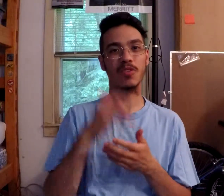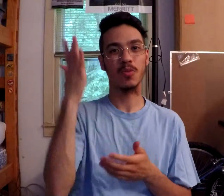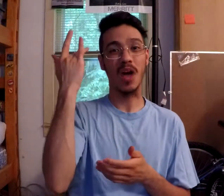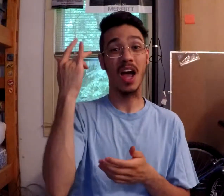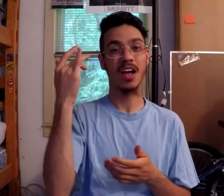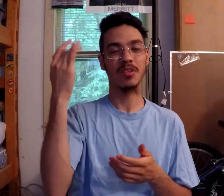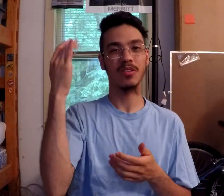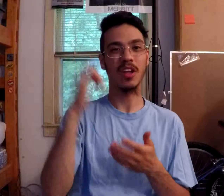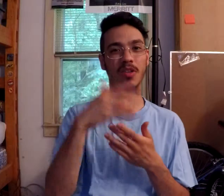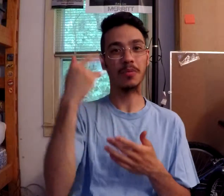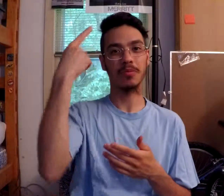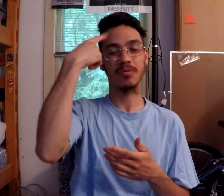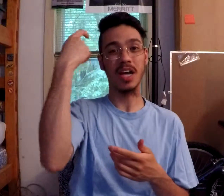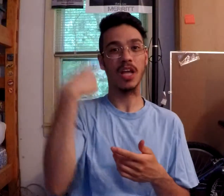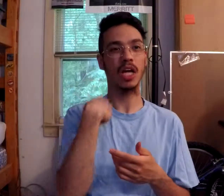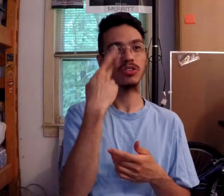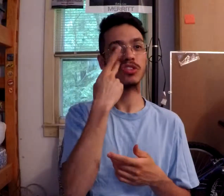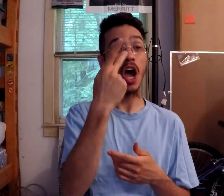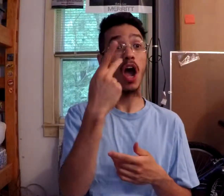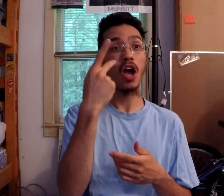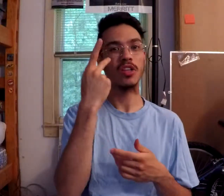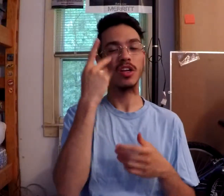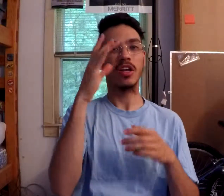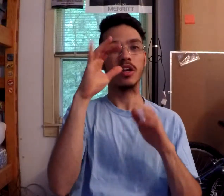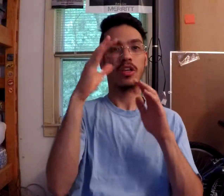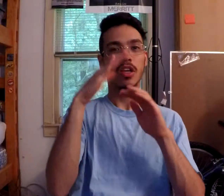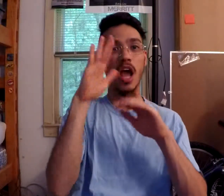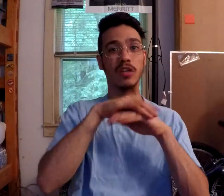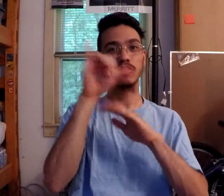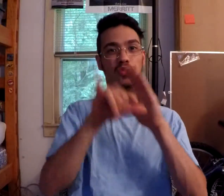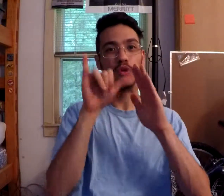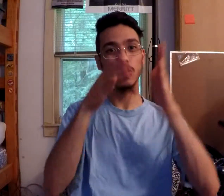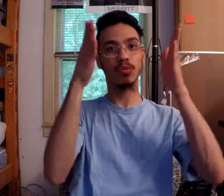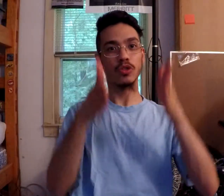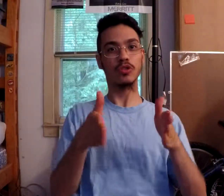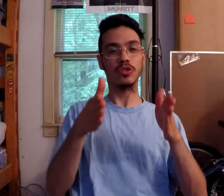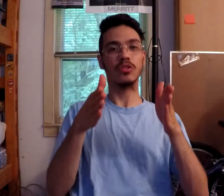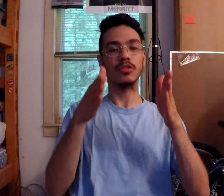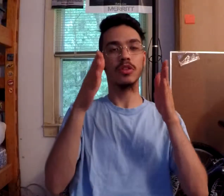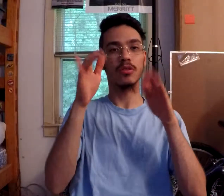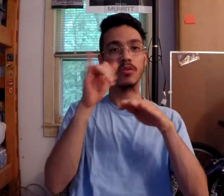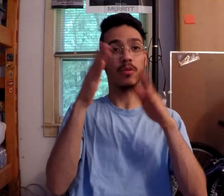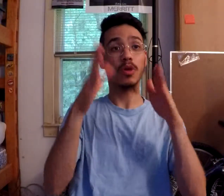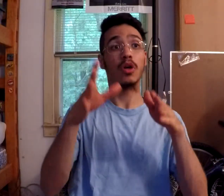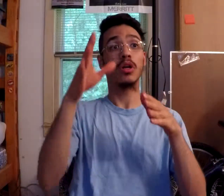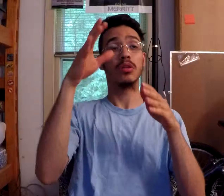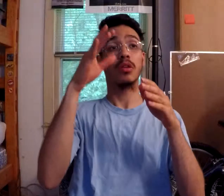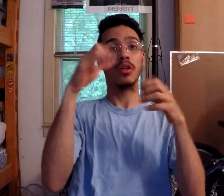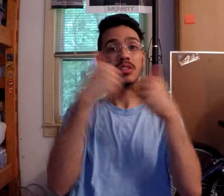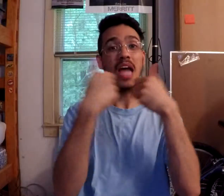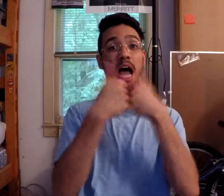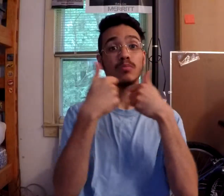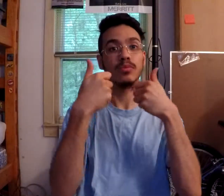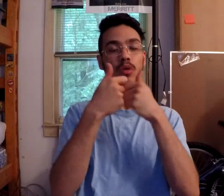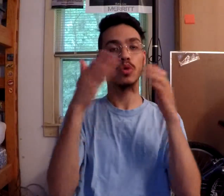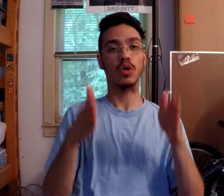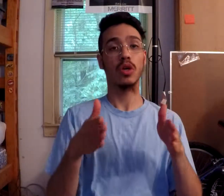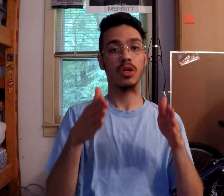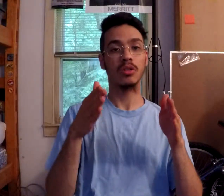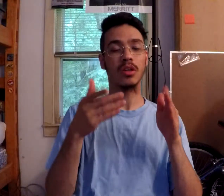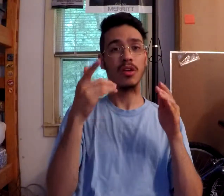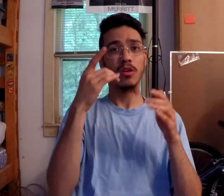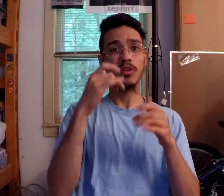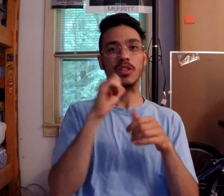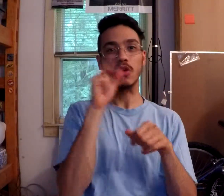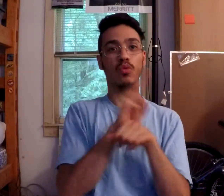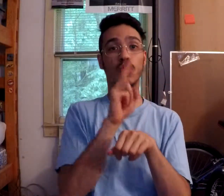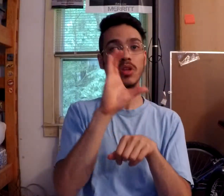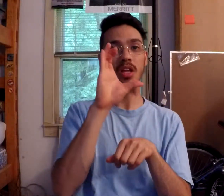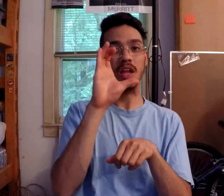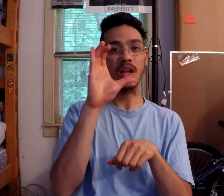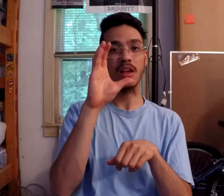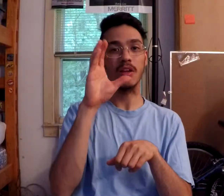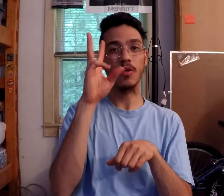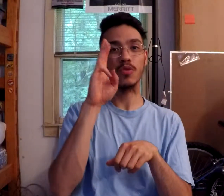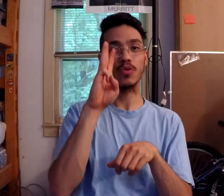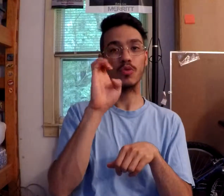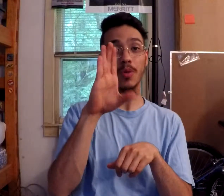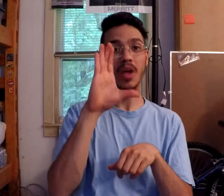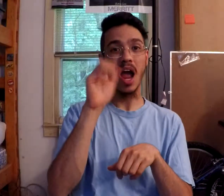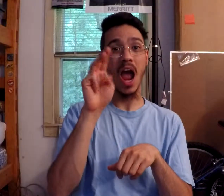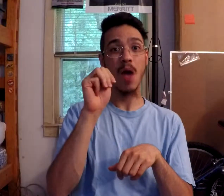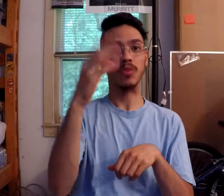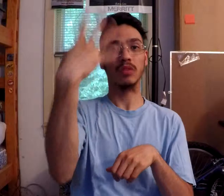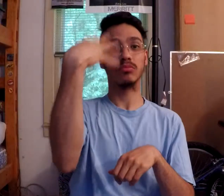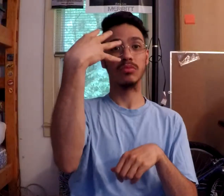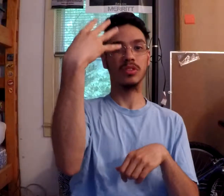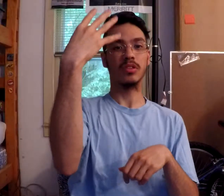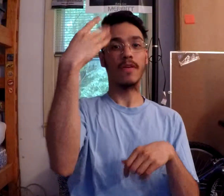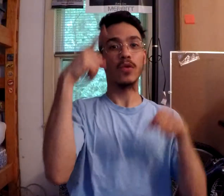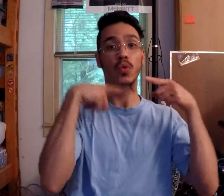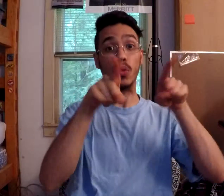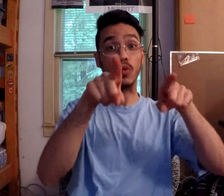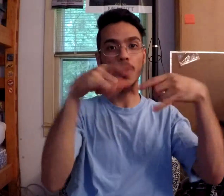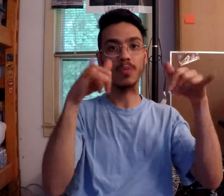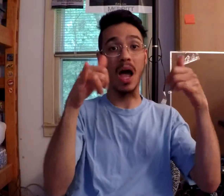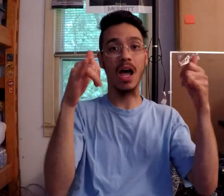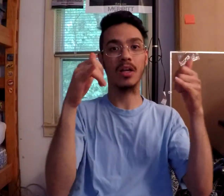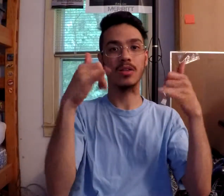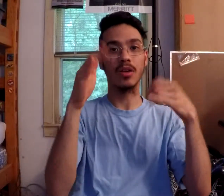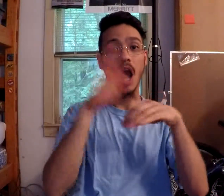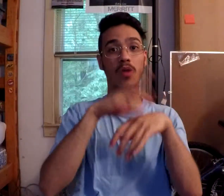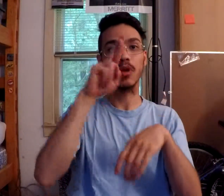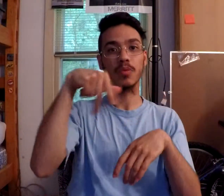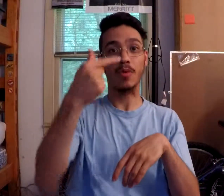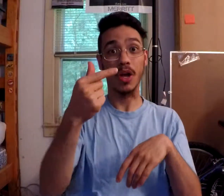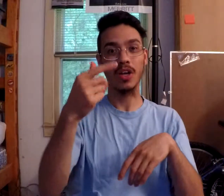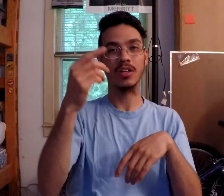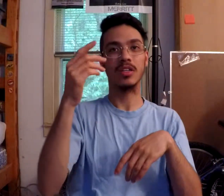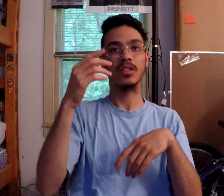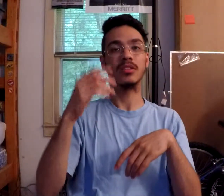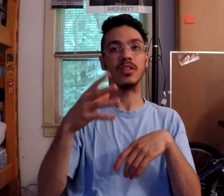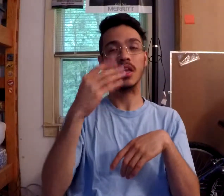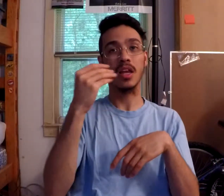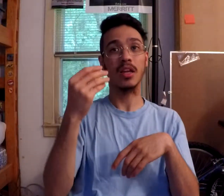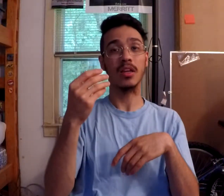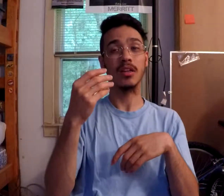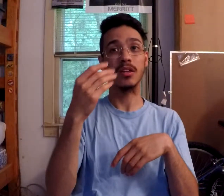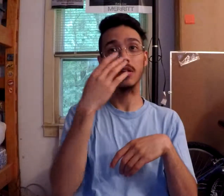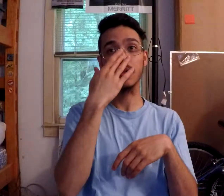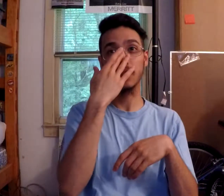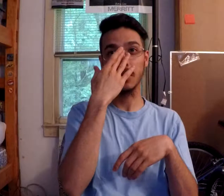That's why. Because I did see YouTubers Gamers not use a webcam or a camera during playing RPG games and...